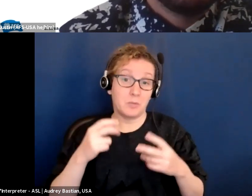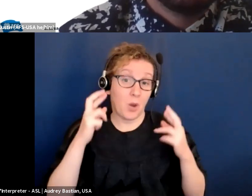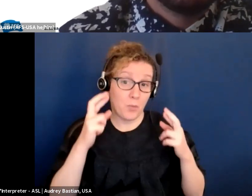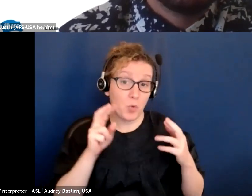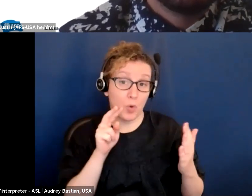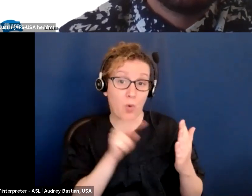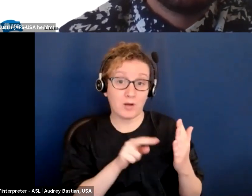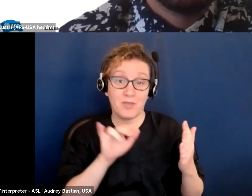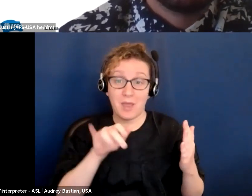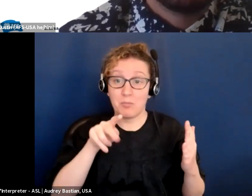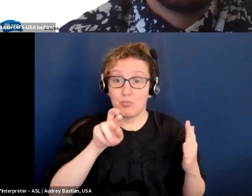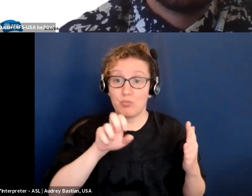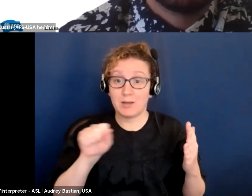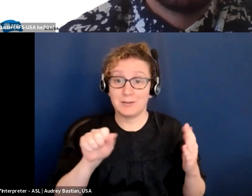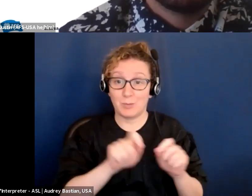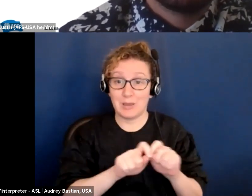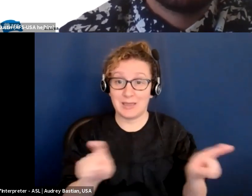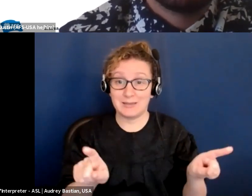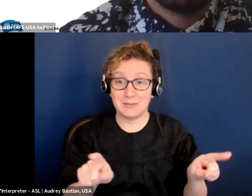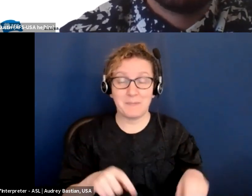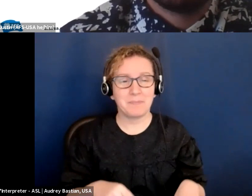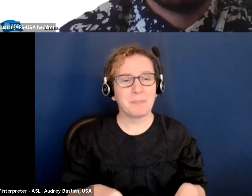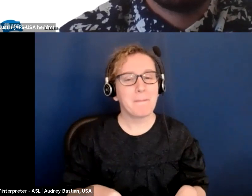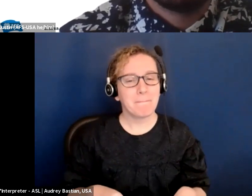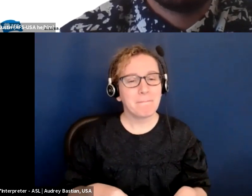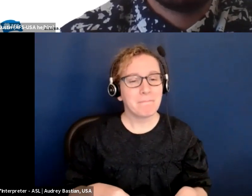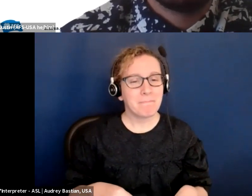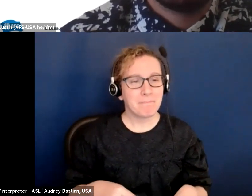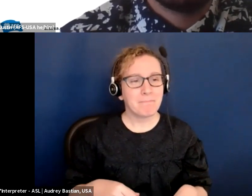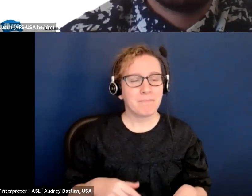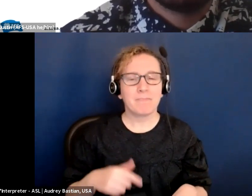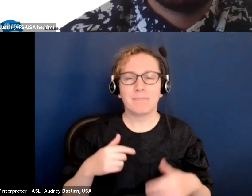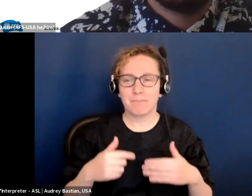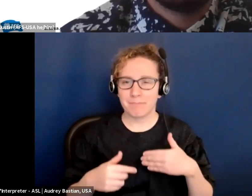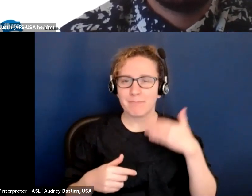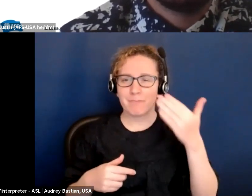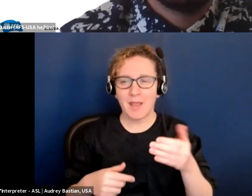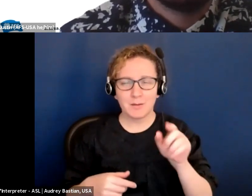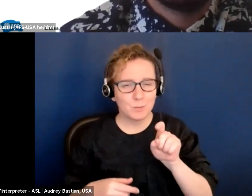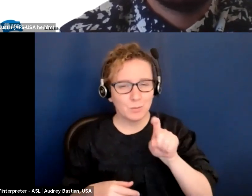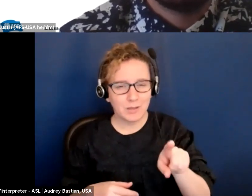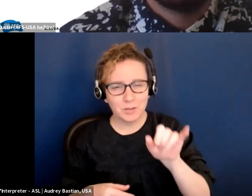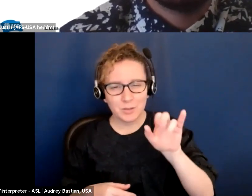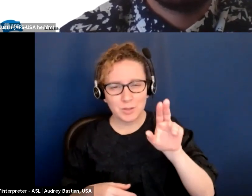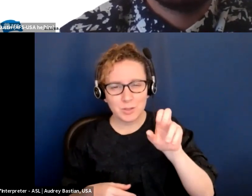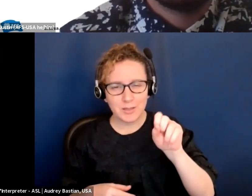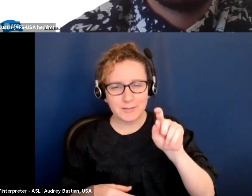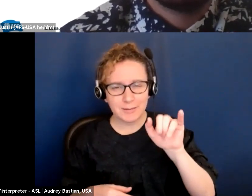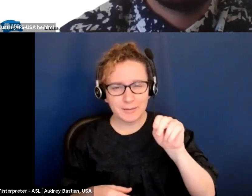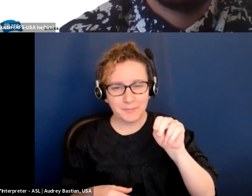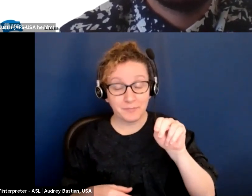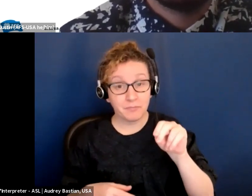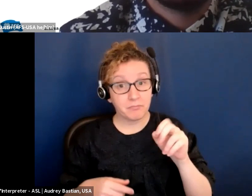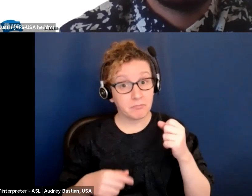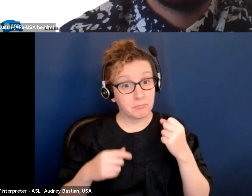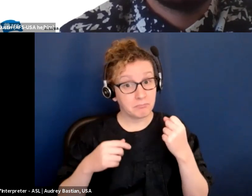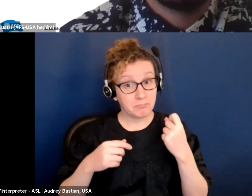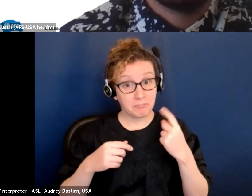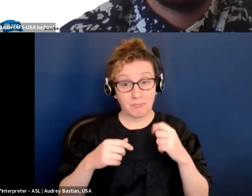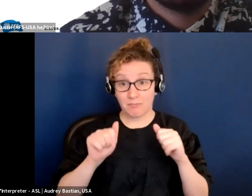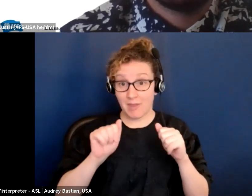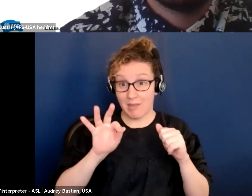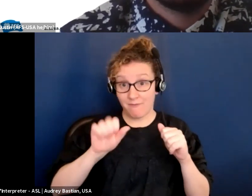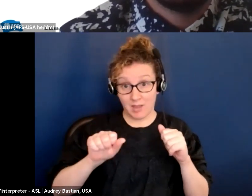I am going to direct this next question to Justin. Starting with AFS, procedures for